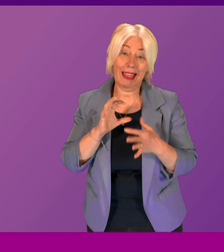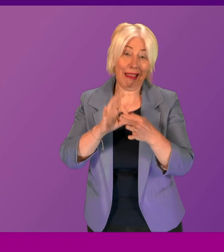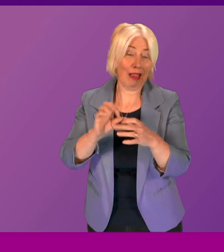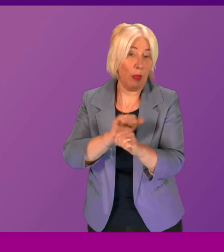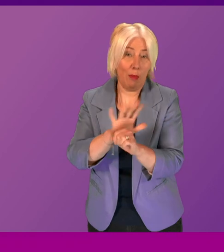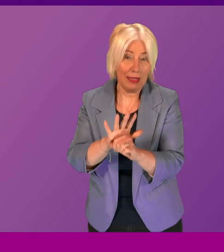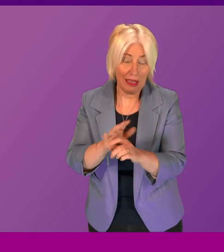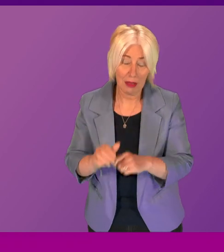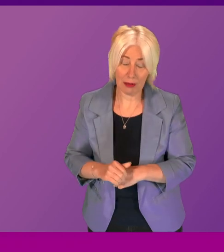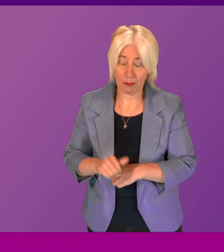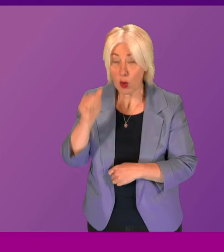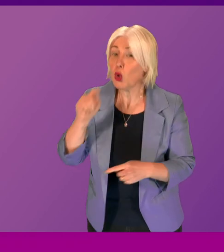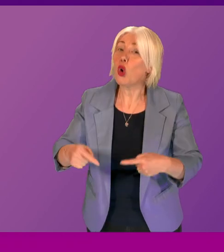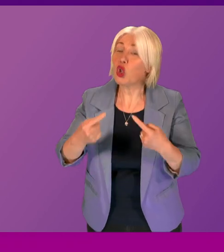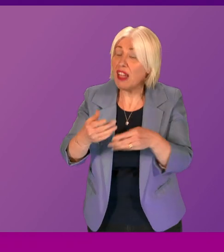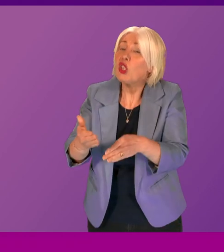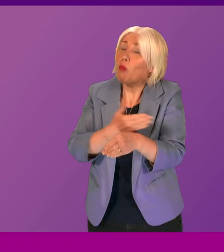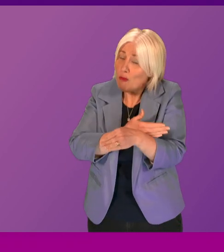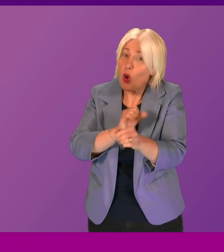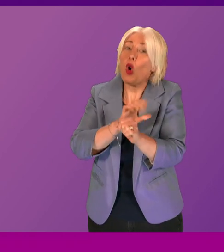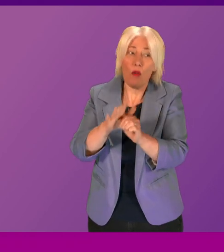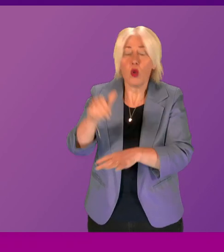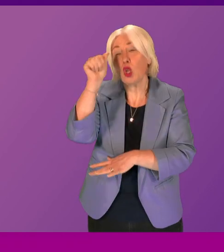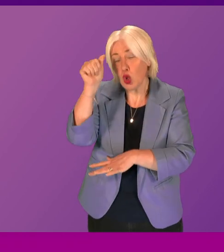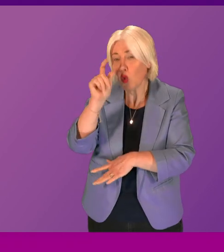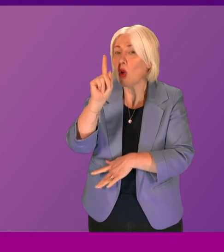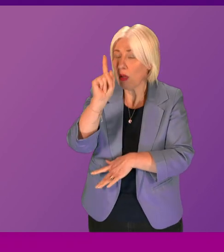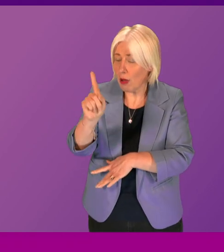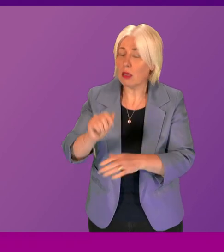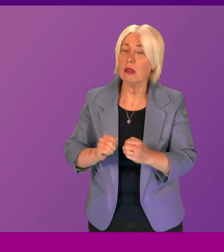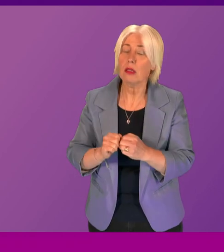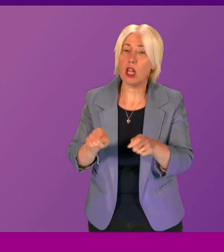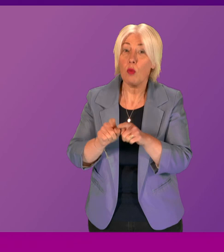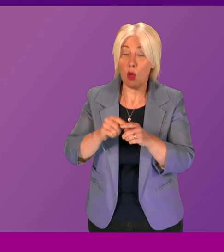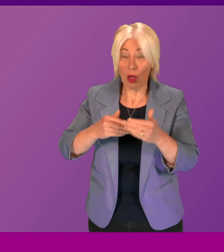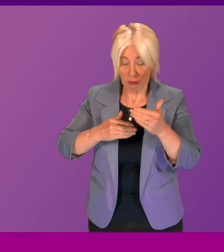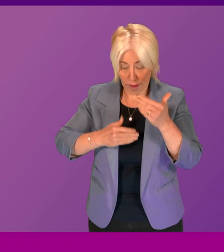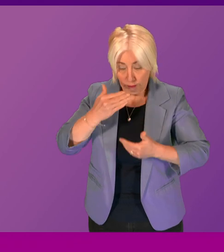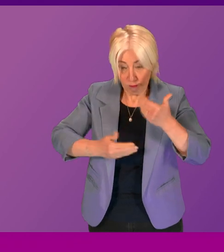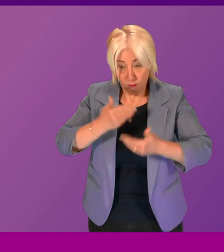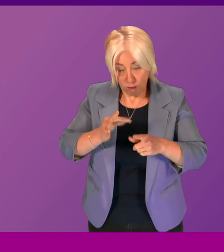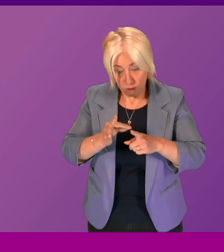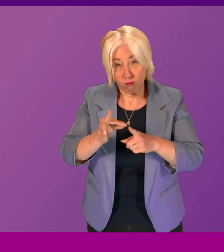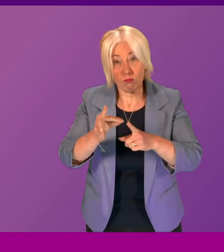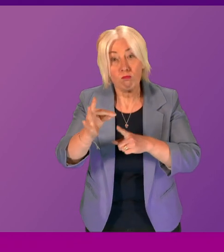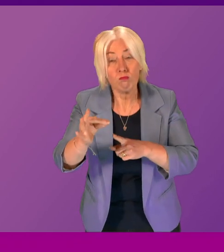We know that there were challenges before the global pandemic, and it is fair to reference that, but we are making progress on those long waits.